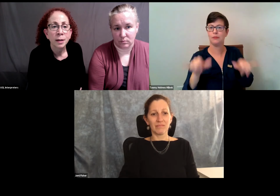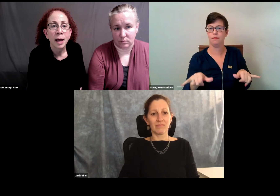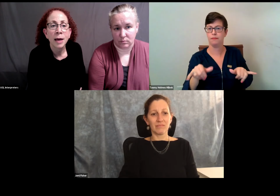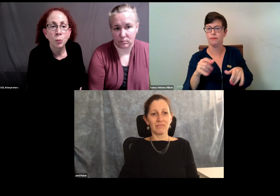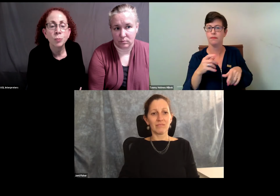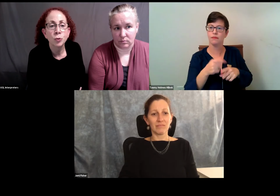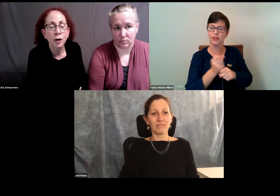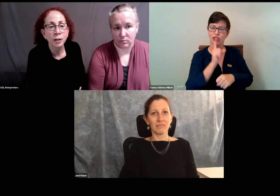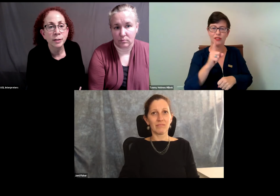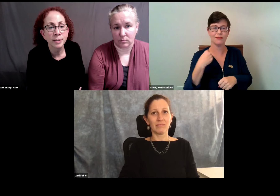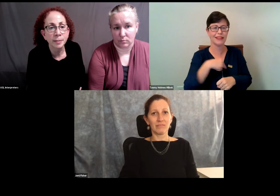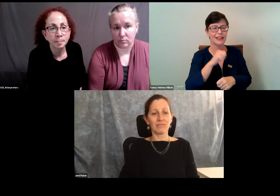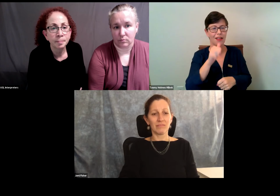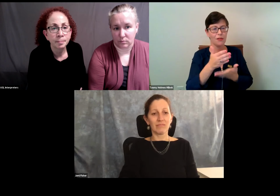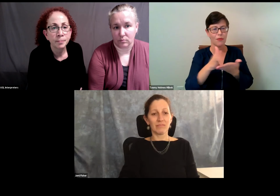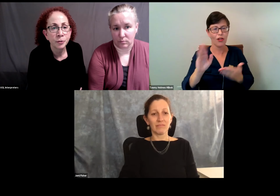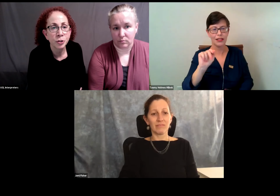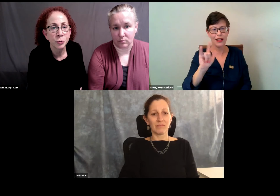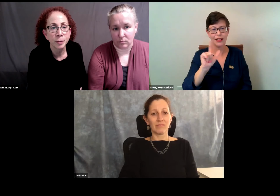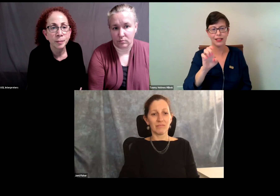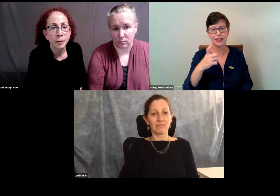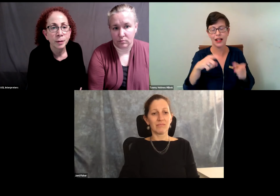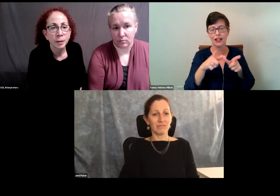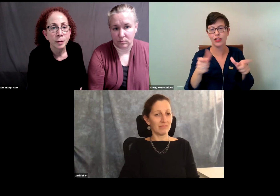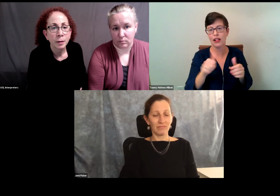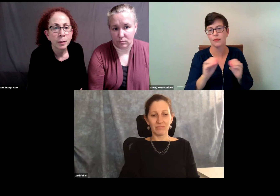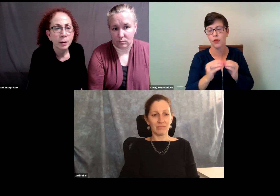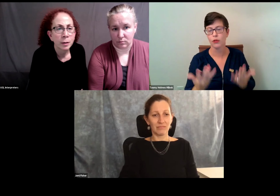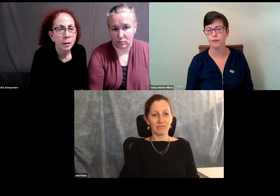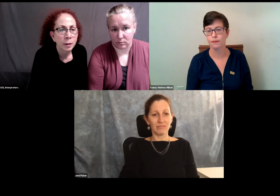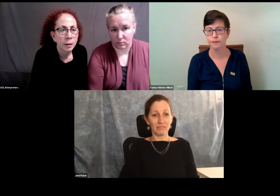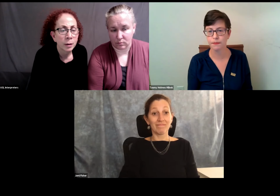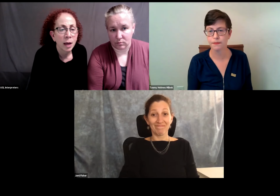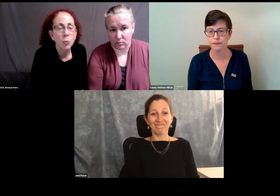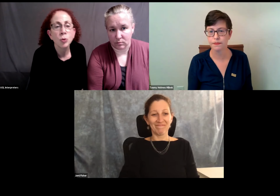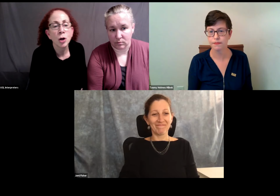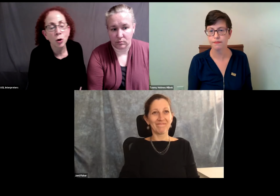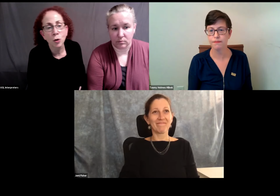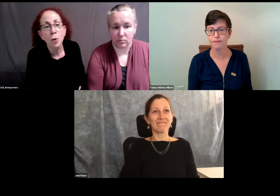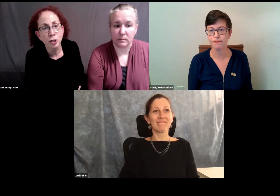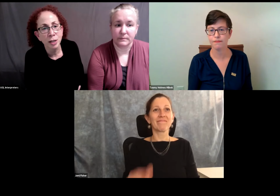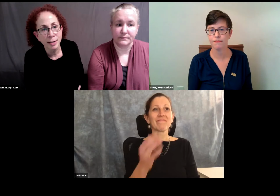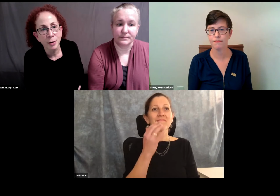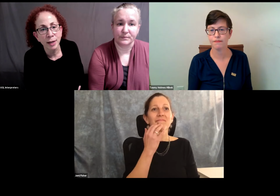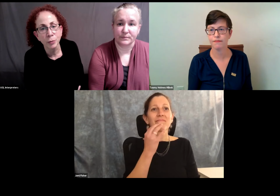And would improve our legal system for sure. And we would no longer marginalize our language.